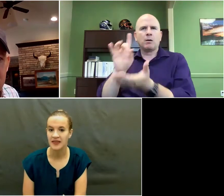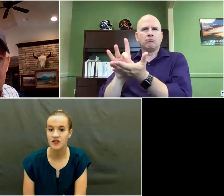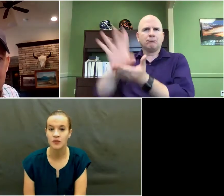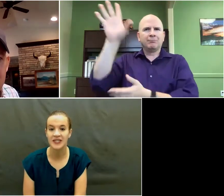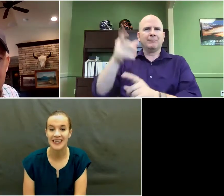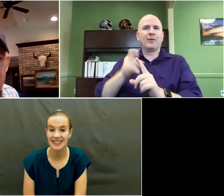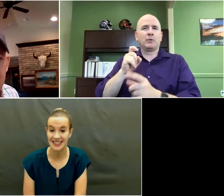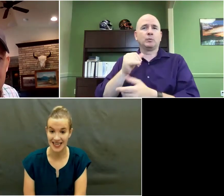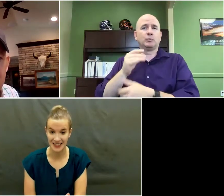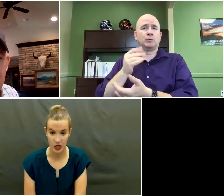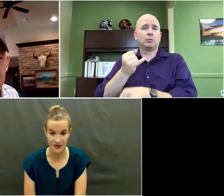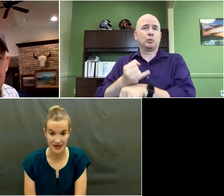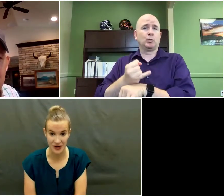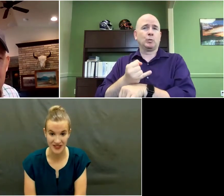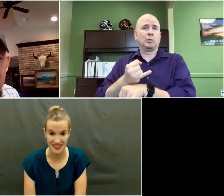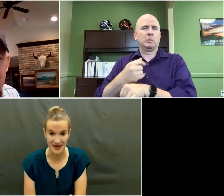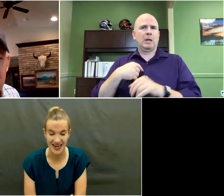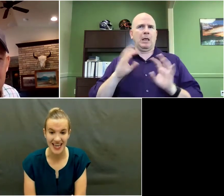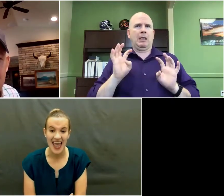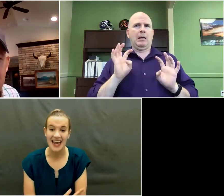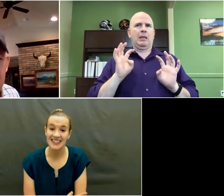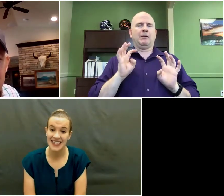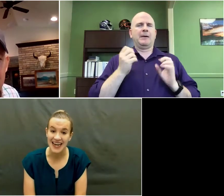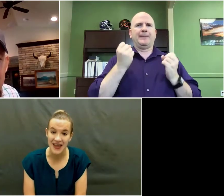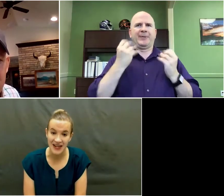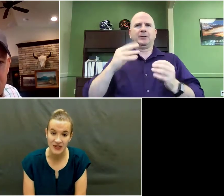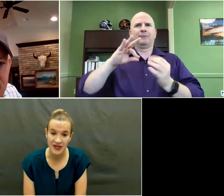Superintendent decided to host this emergency meeting. And he said that if any students